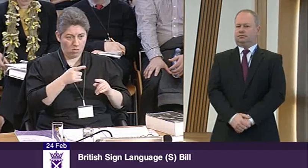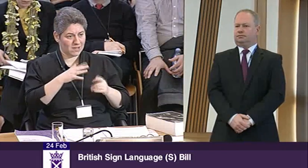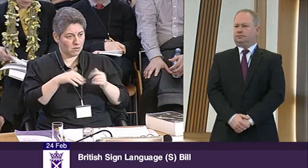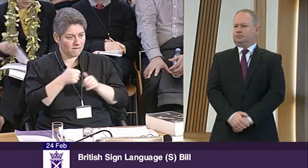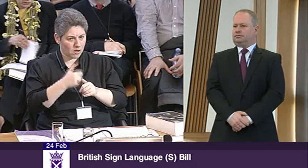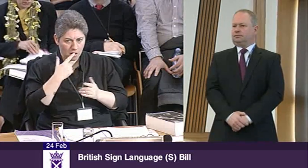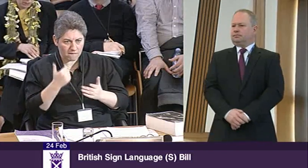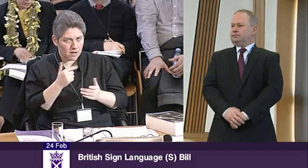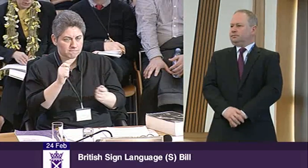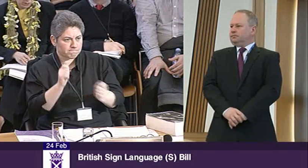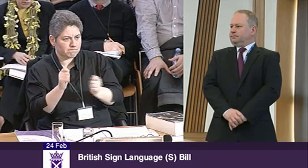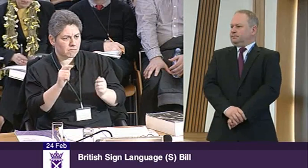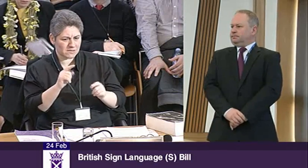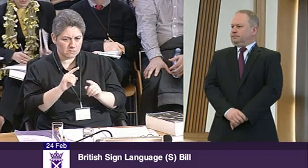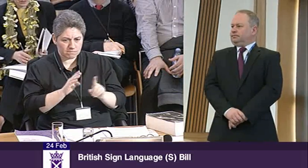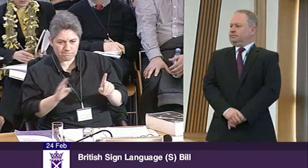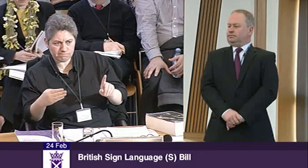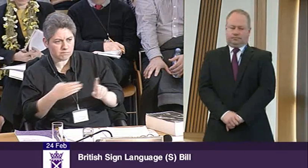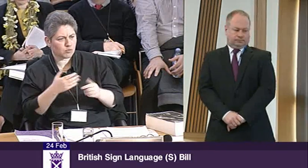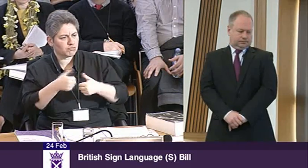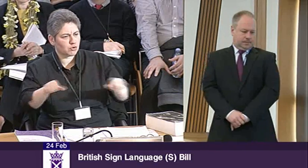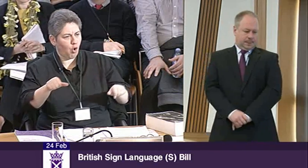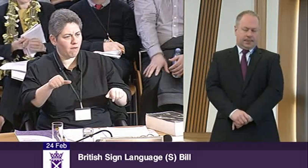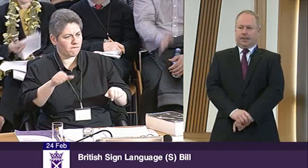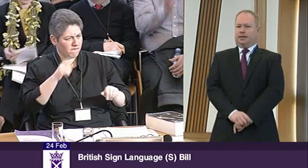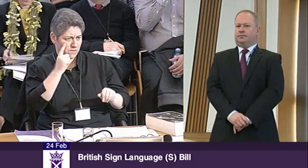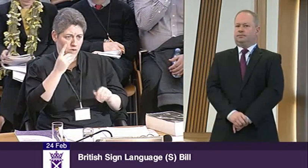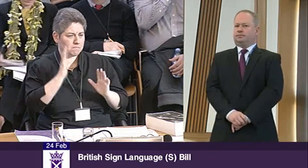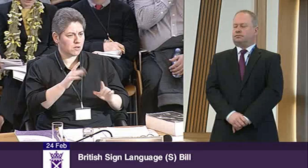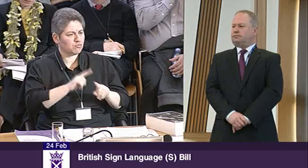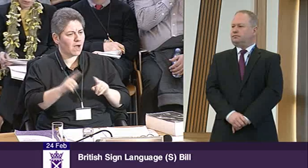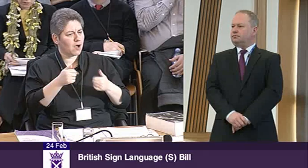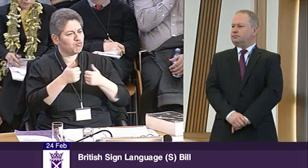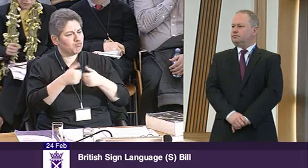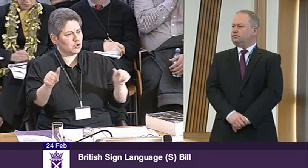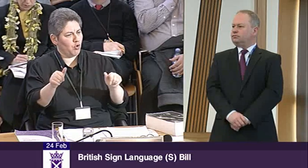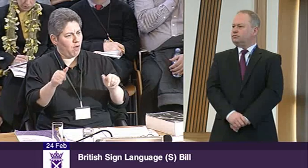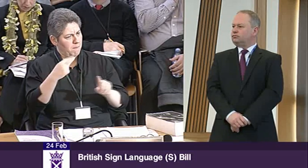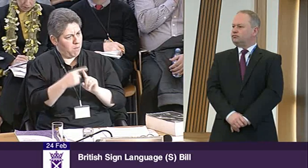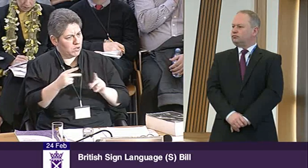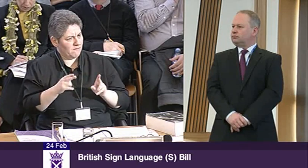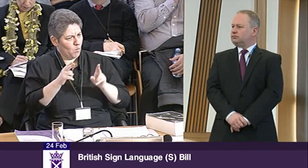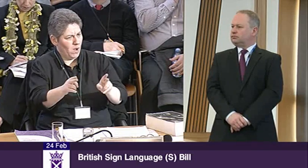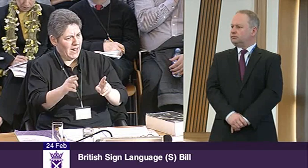support is given when inadequacies have been identified, the focus should be on resolving